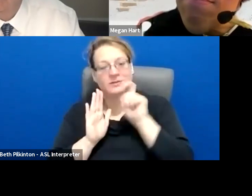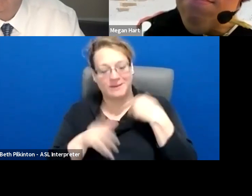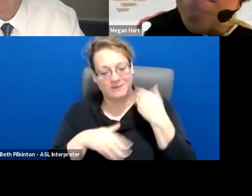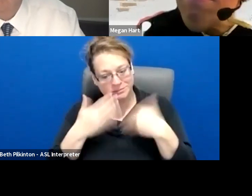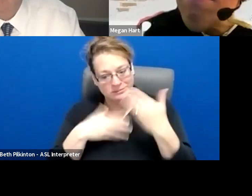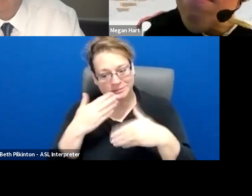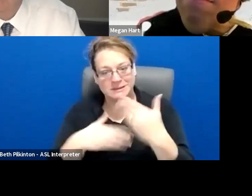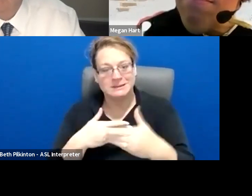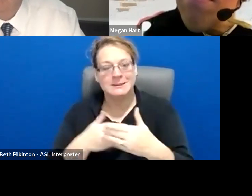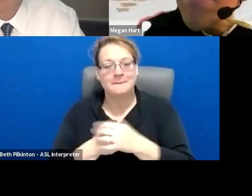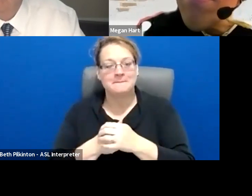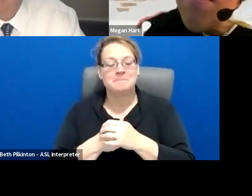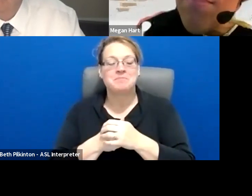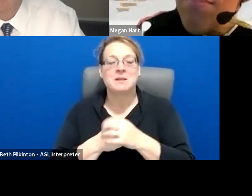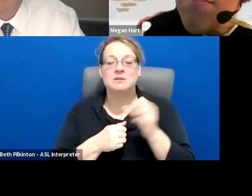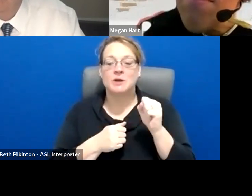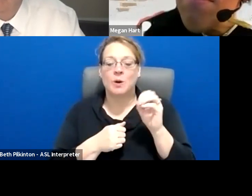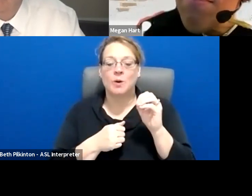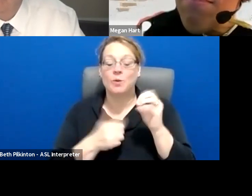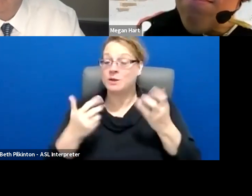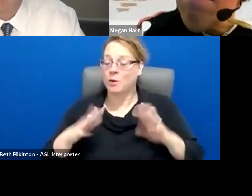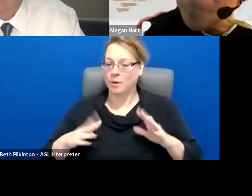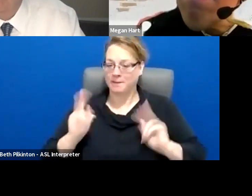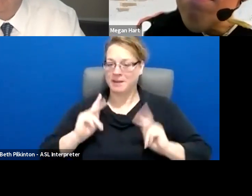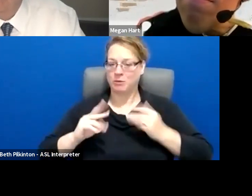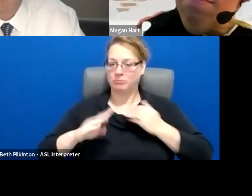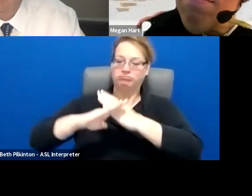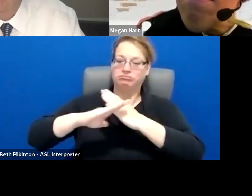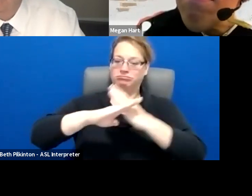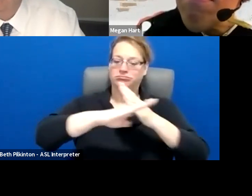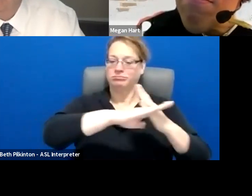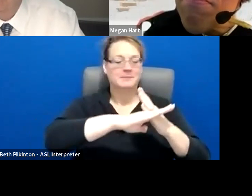It is sometimes more institutional redtape or policies that we have